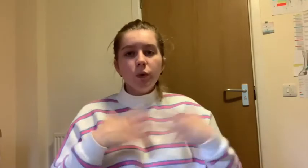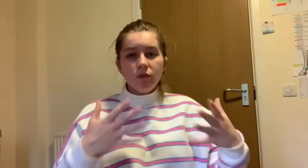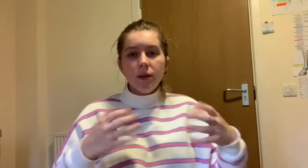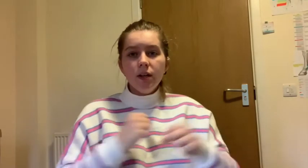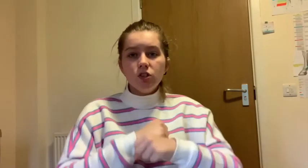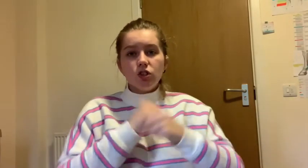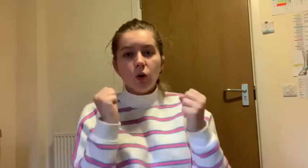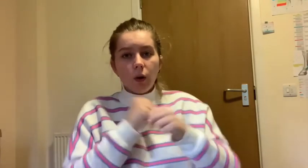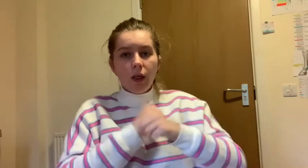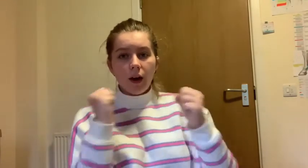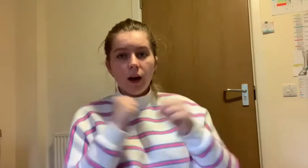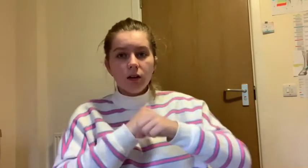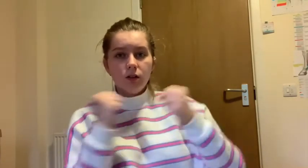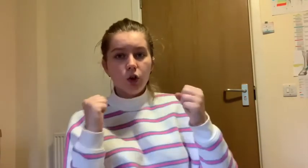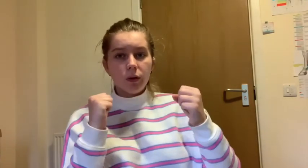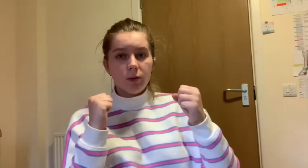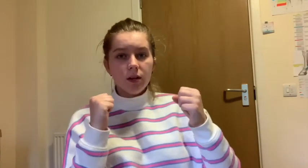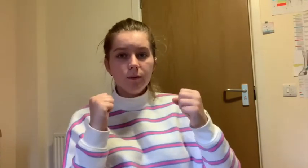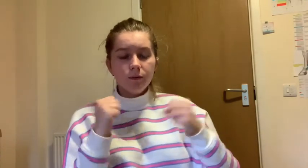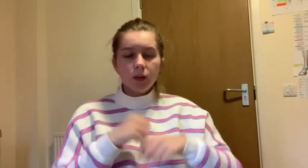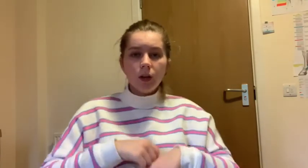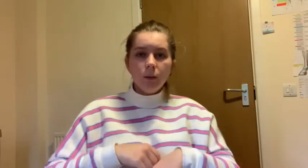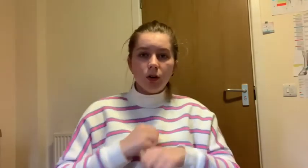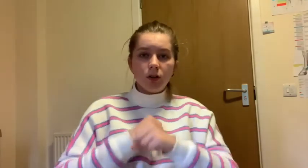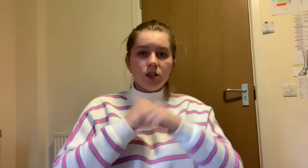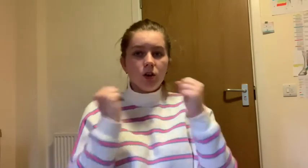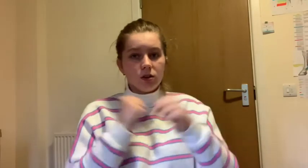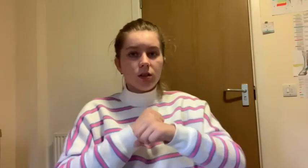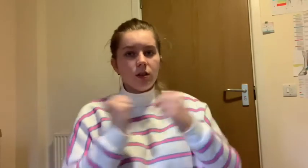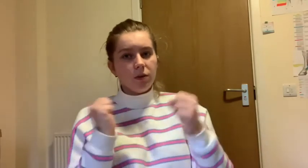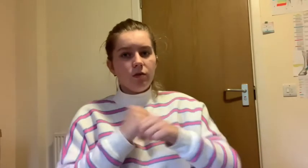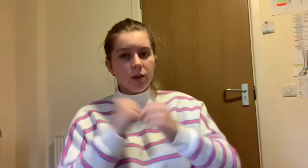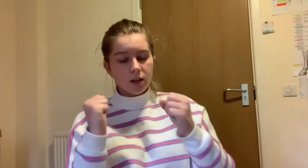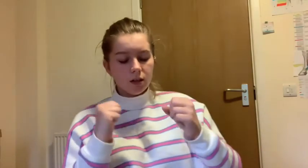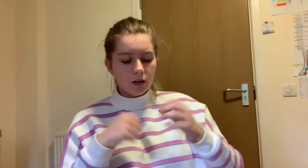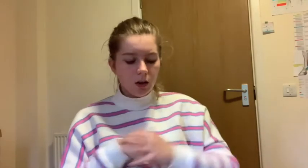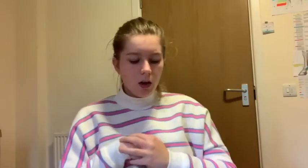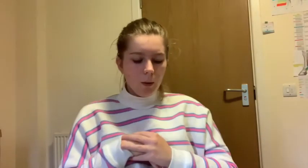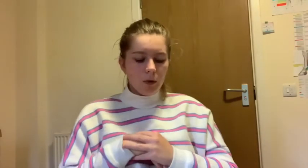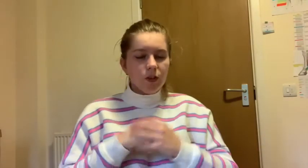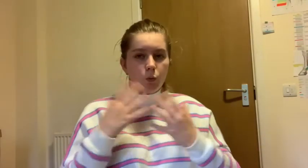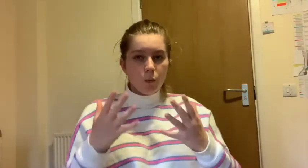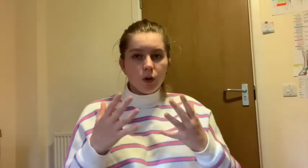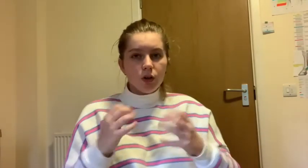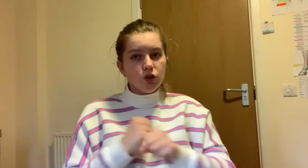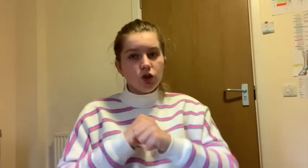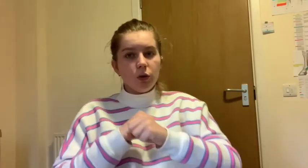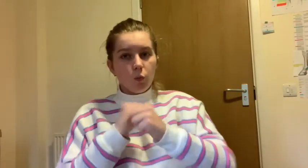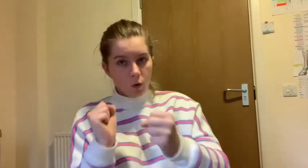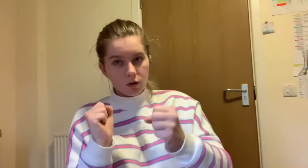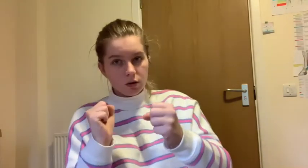If it repeats you go like that, because it is constantly being repeated. But if it is one word, you just do it once.